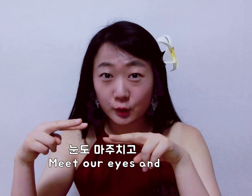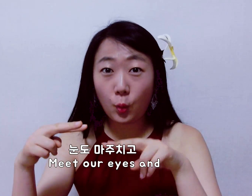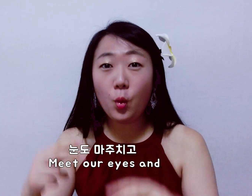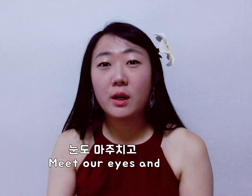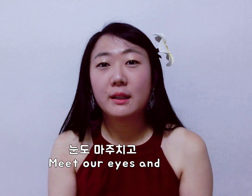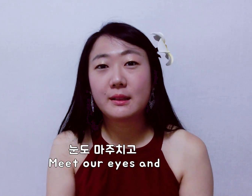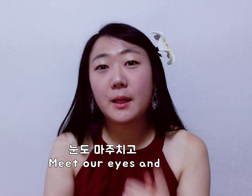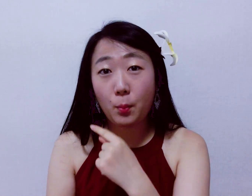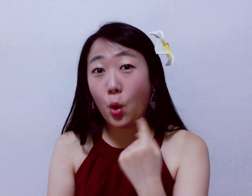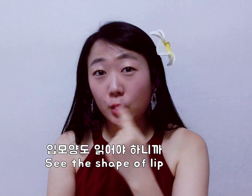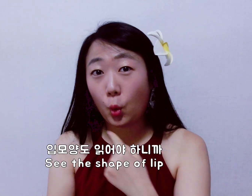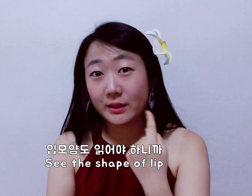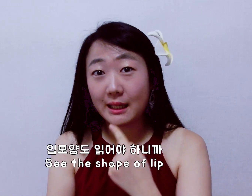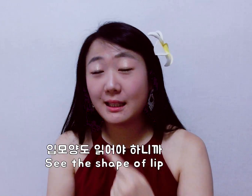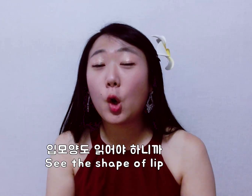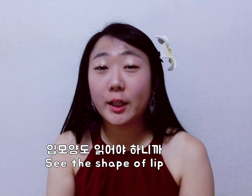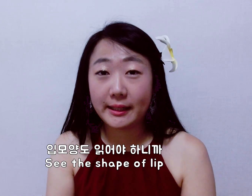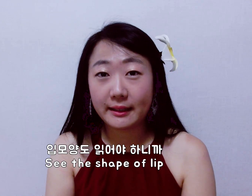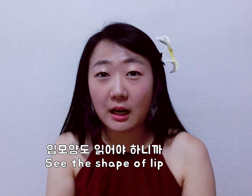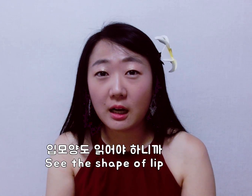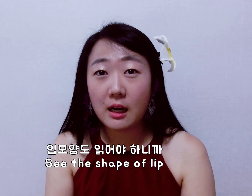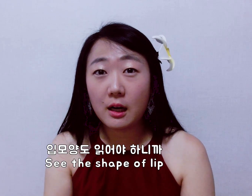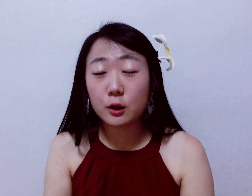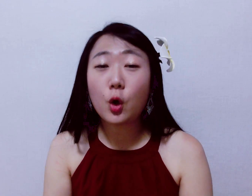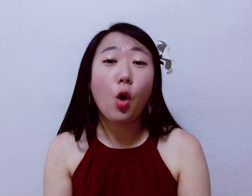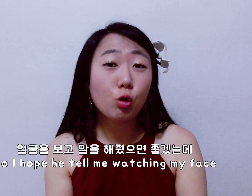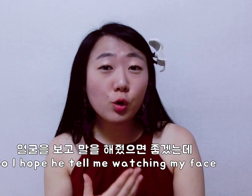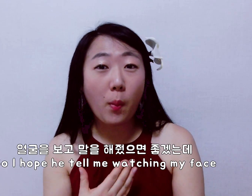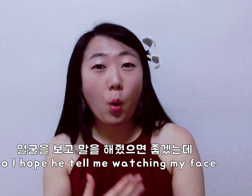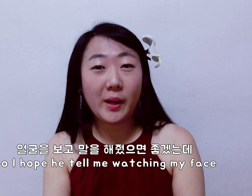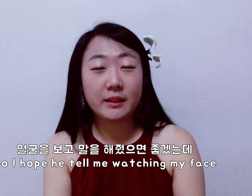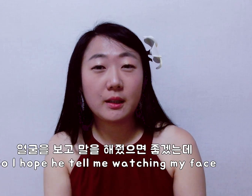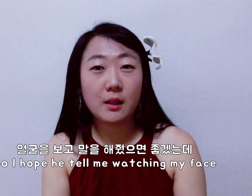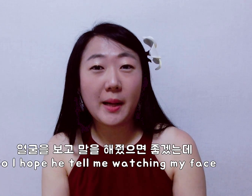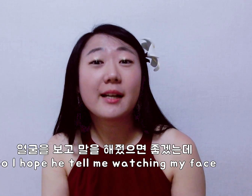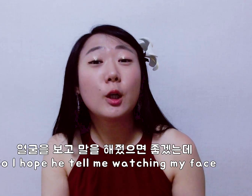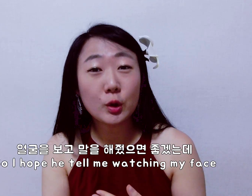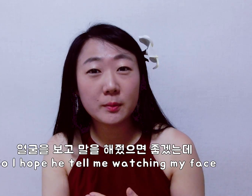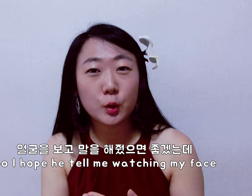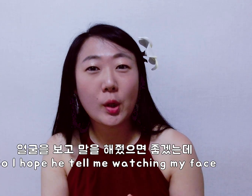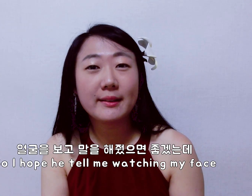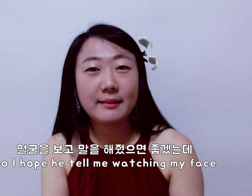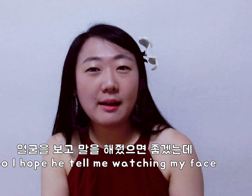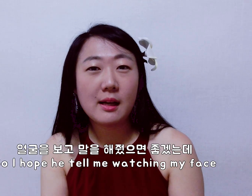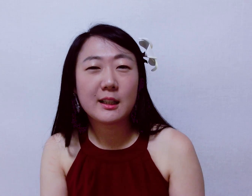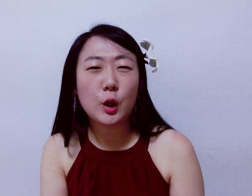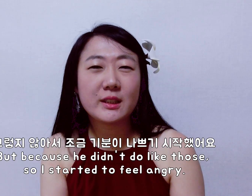마주치고 meet our eyes and입모양도 읽어야 하니까see the shape of lip얼굴을 보고 말을 해줬으면 좋겠는데so i hope he tell me watching my face그렇지